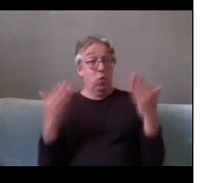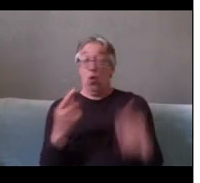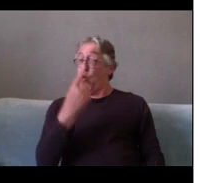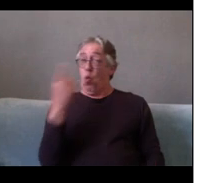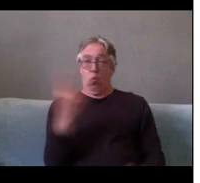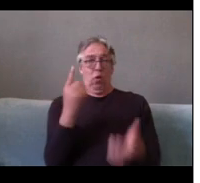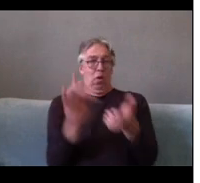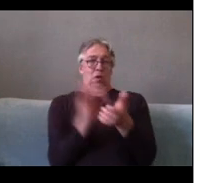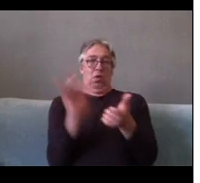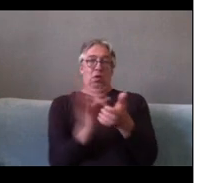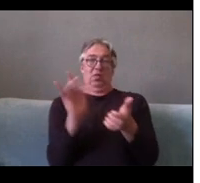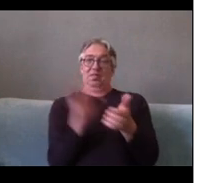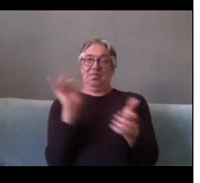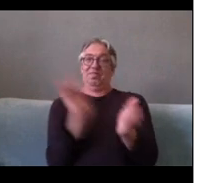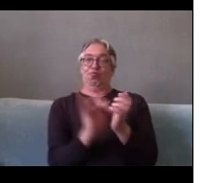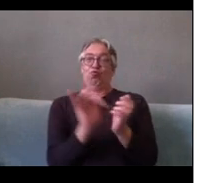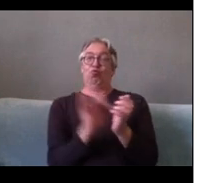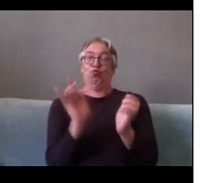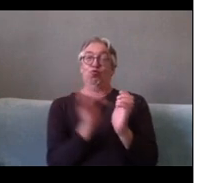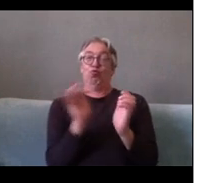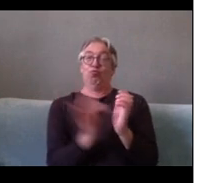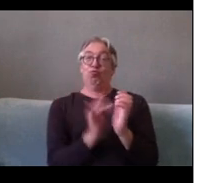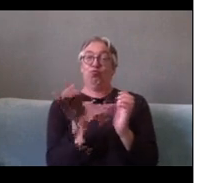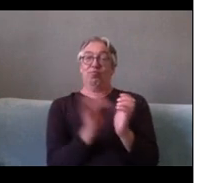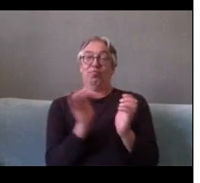(Cutting out)